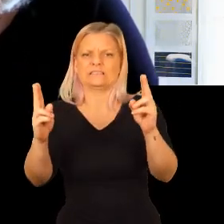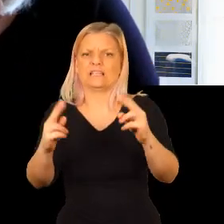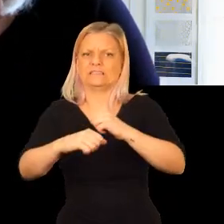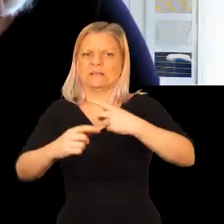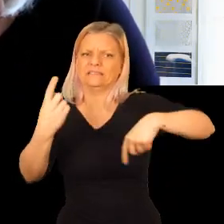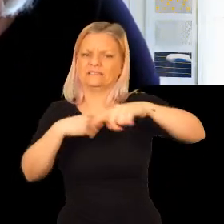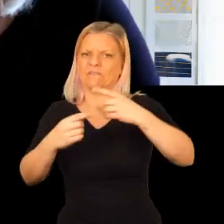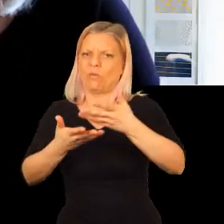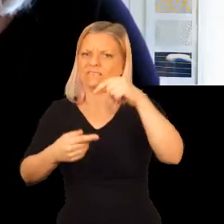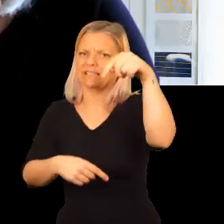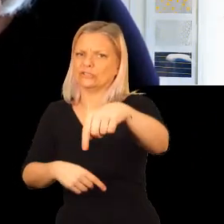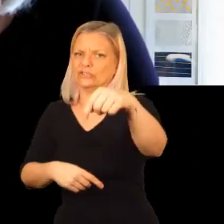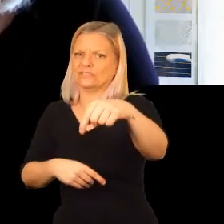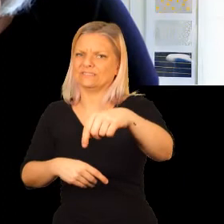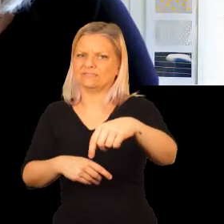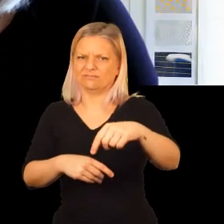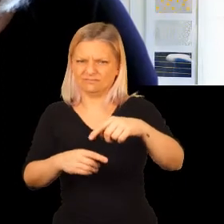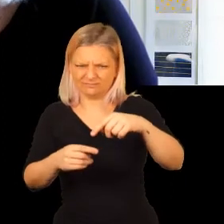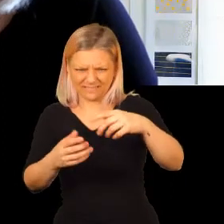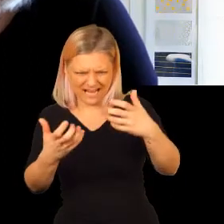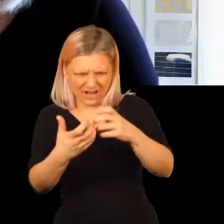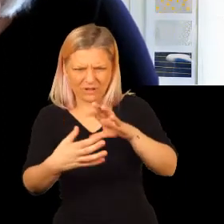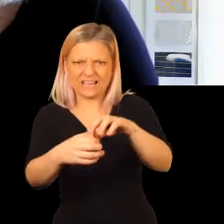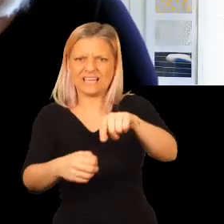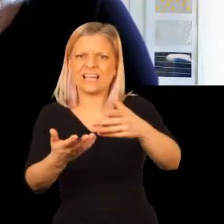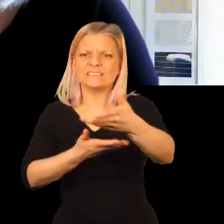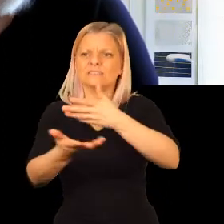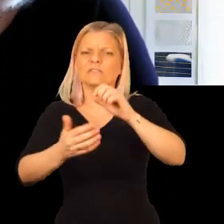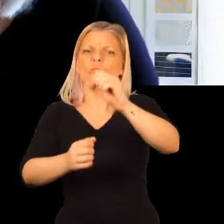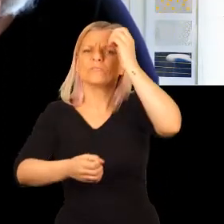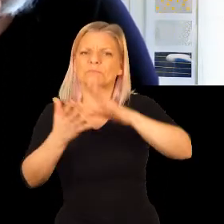less and less there being space for us to just have these conversations around what's your